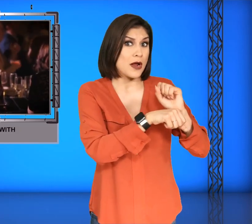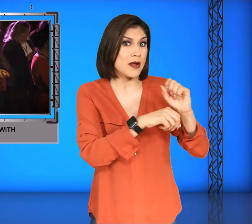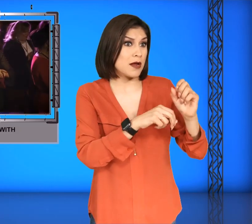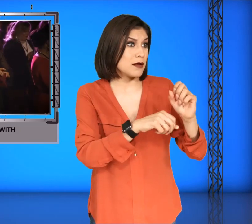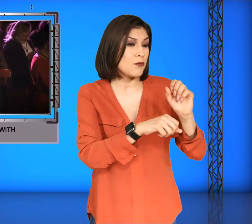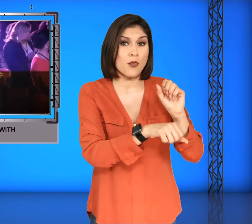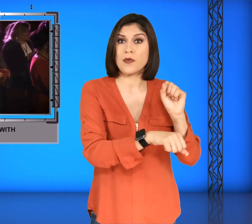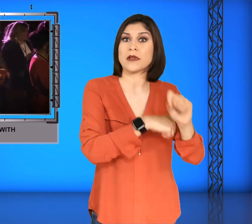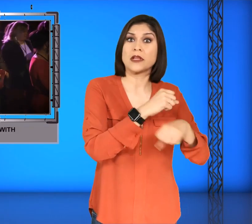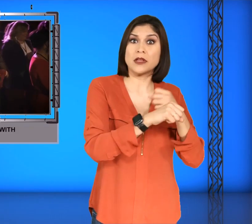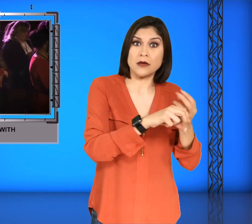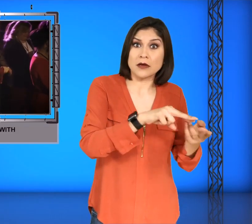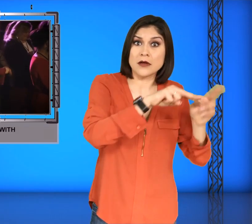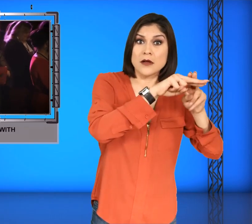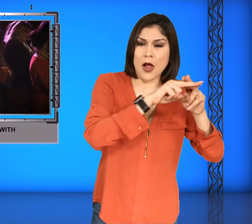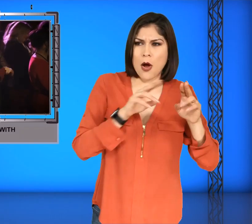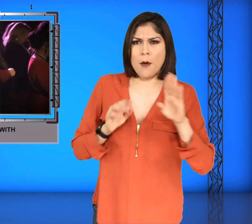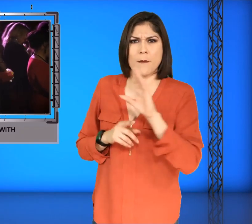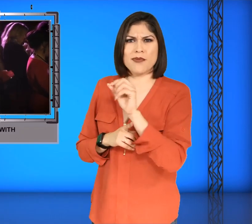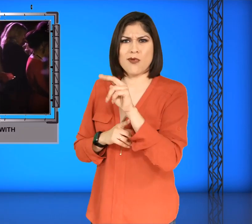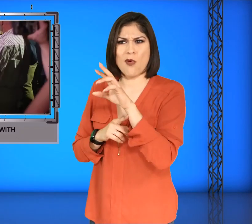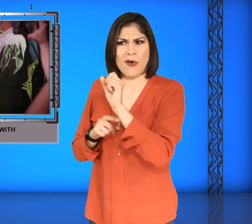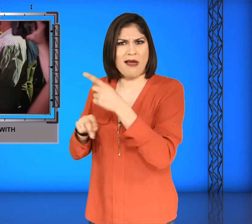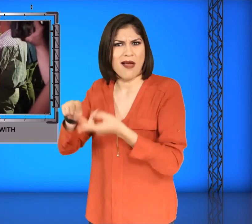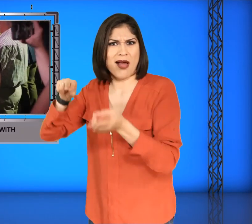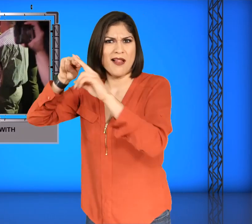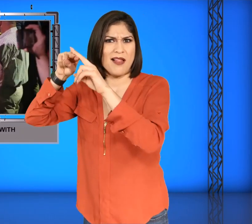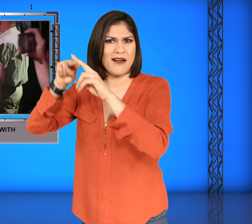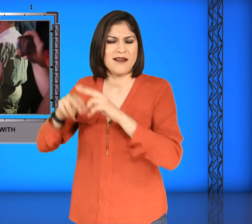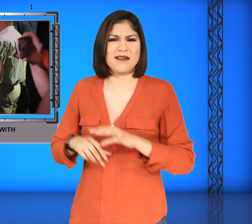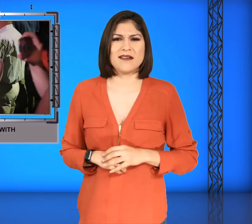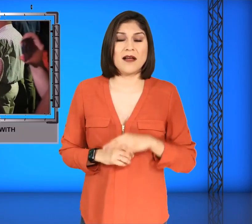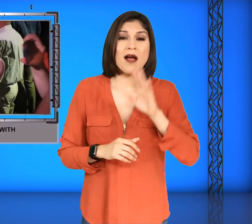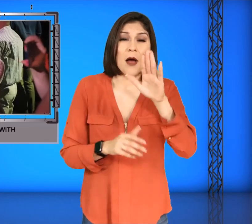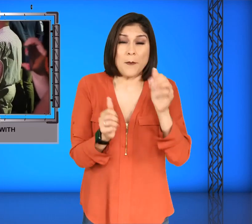been working at the company.